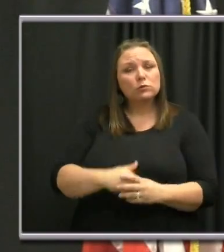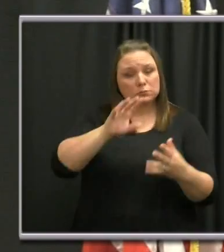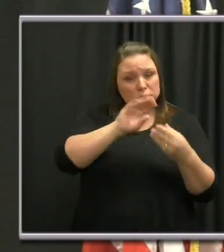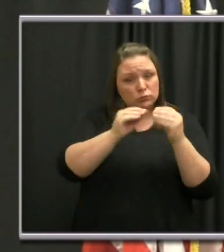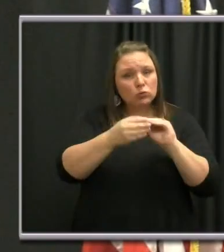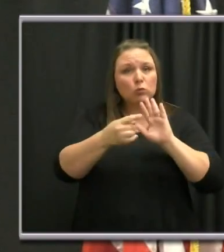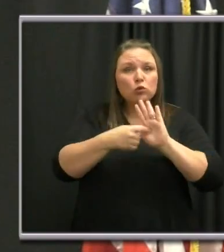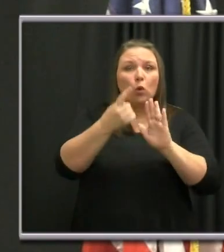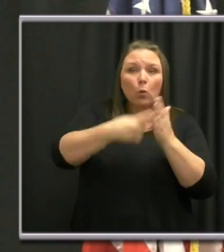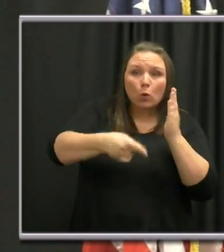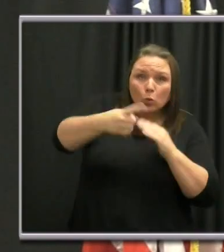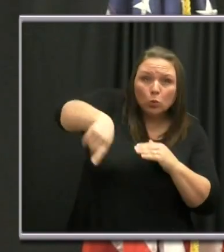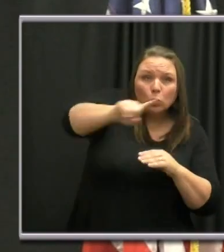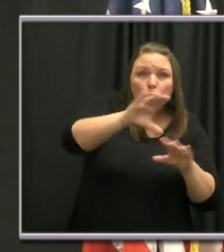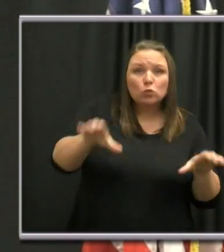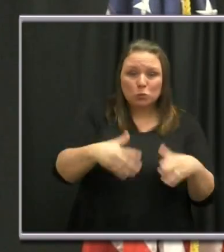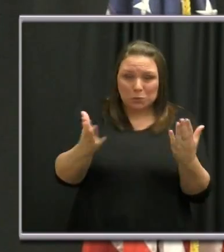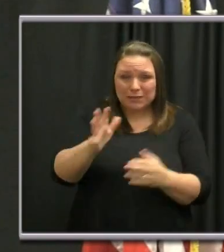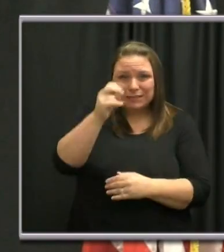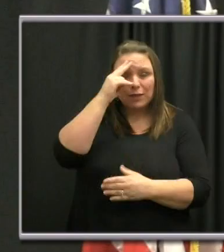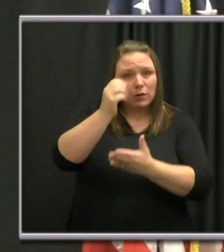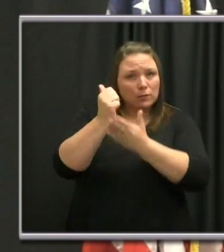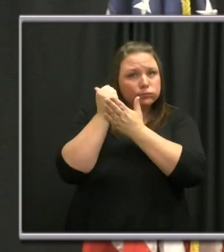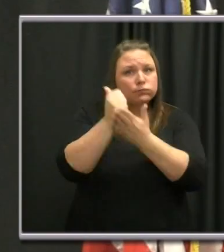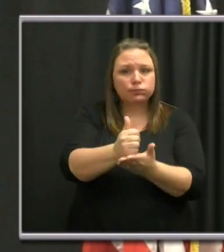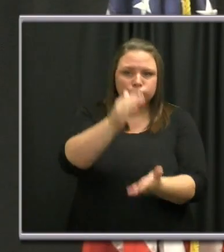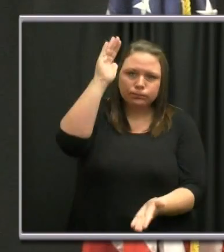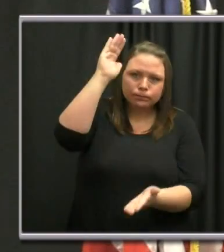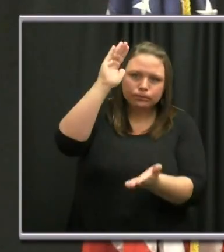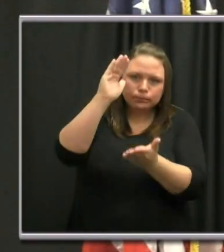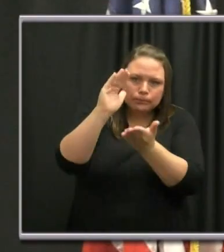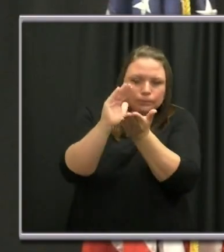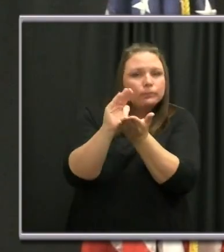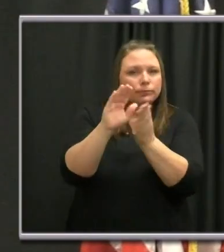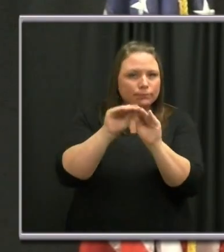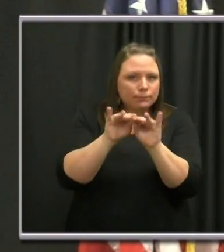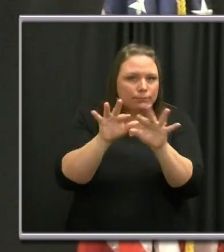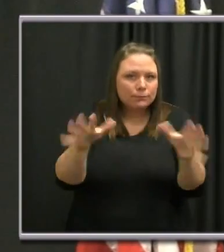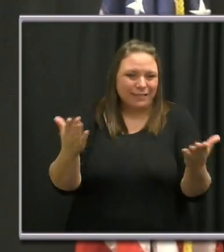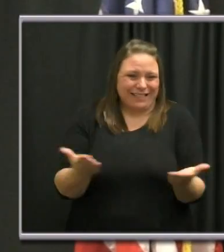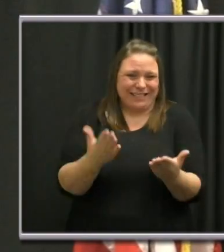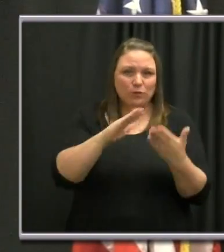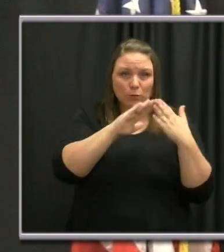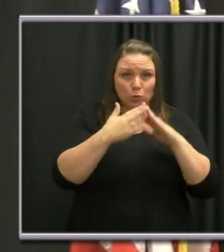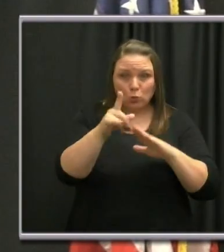BELIEVE THIS NEWS IS ENCOURAGING. THE DATA SHOWS THAT WHAT YOU ARE DOING HERE IN